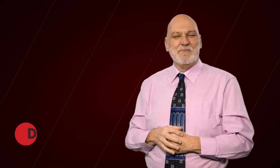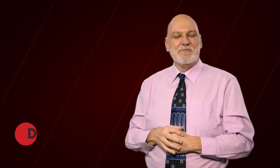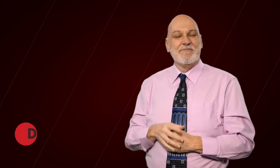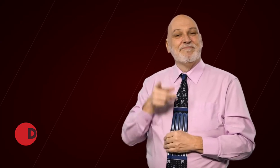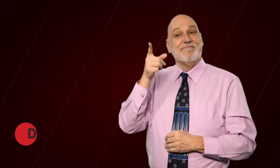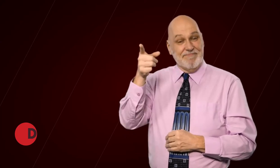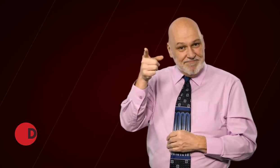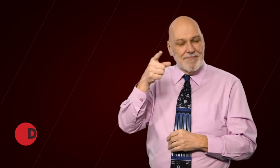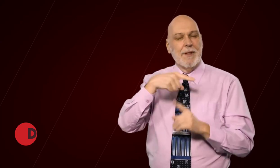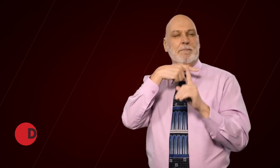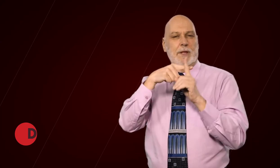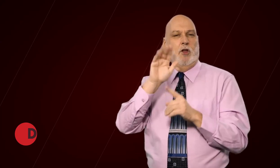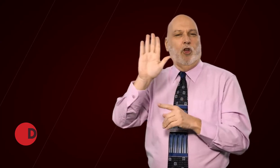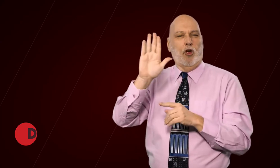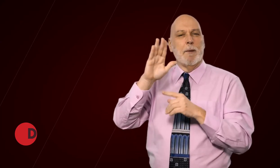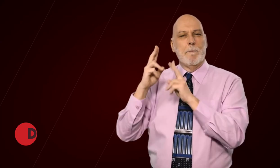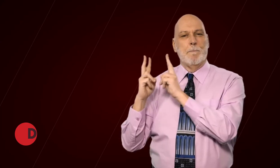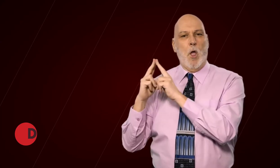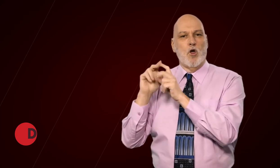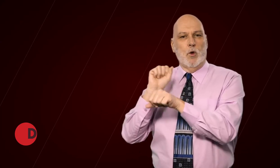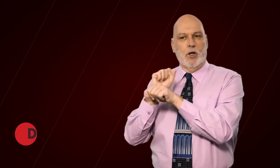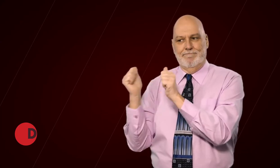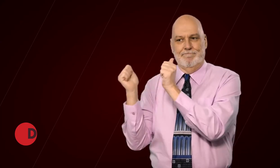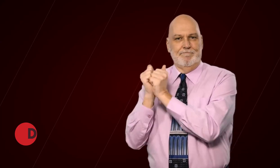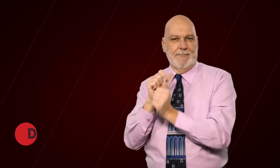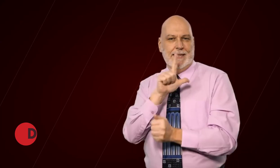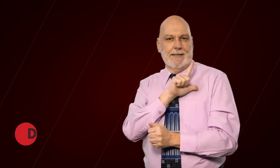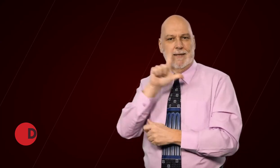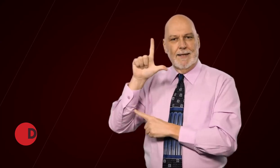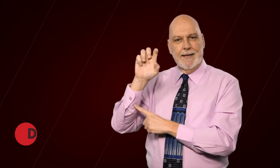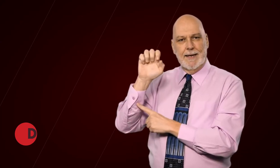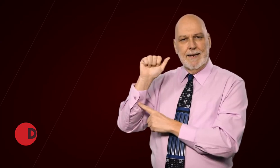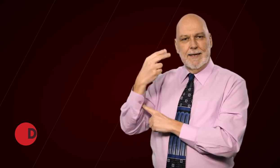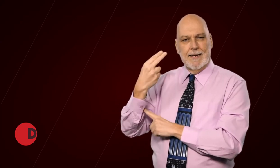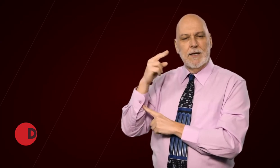What will she do next?